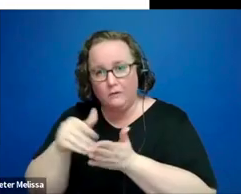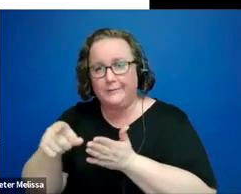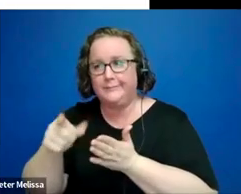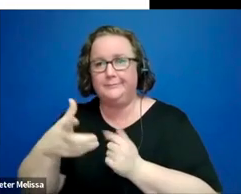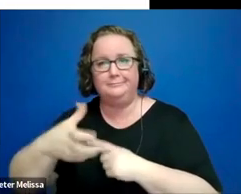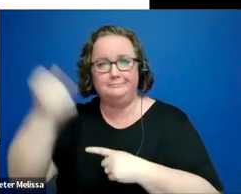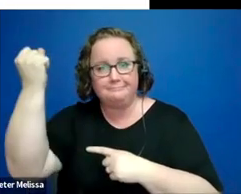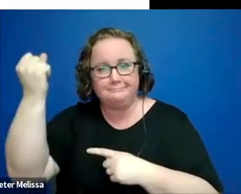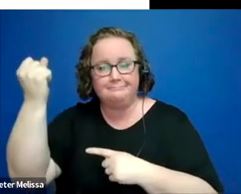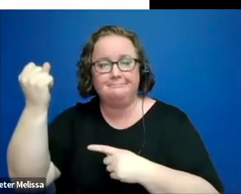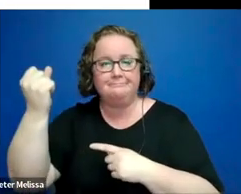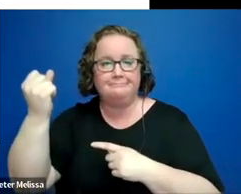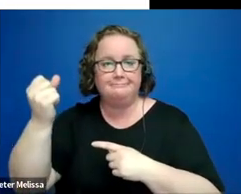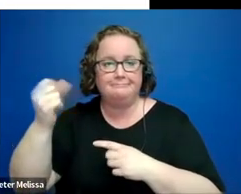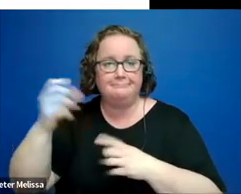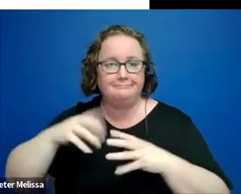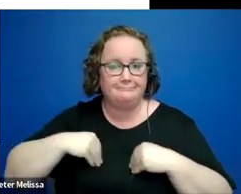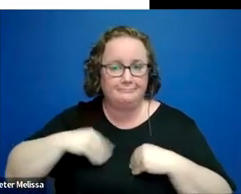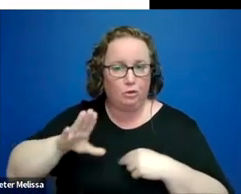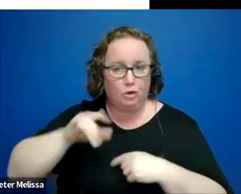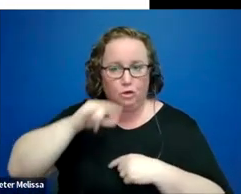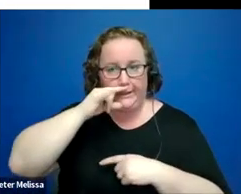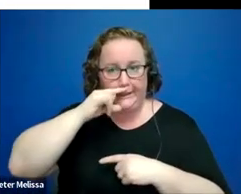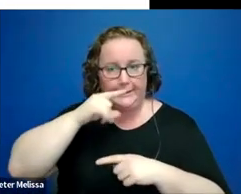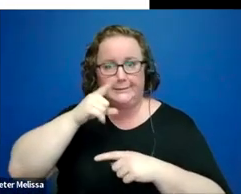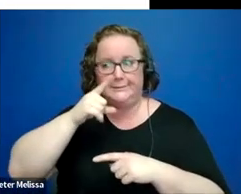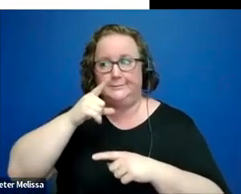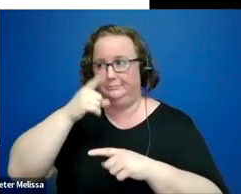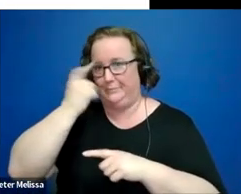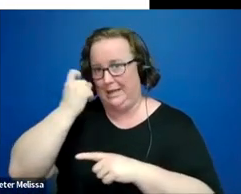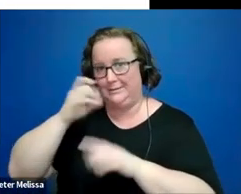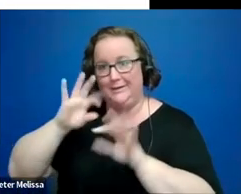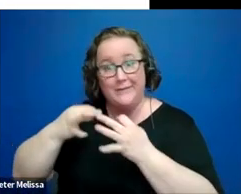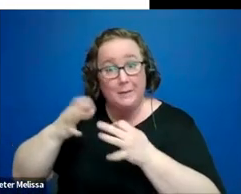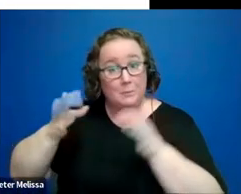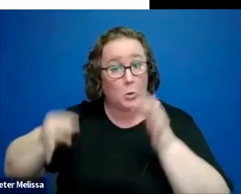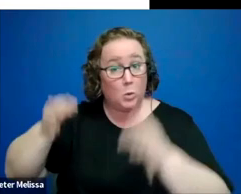of their children due to family court or child welfare